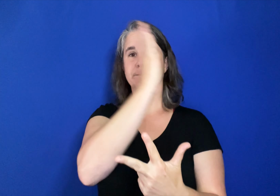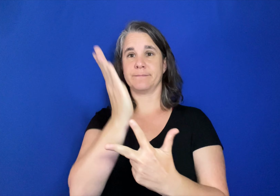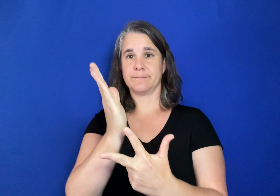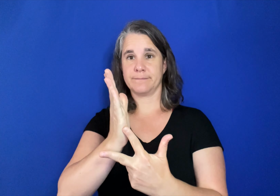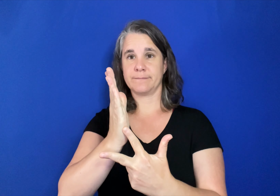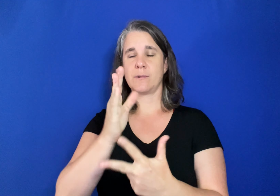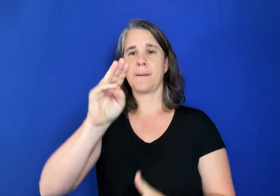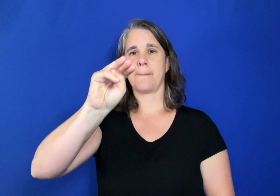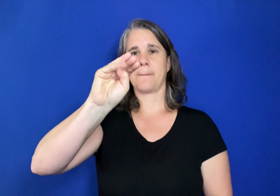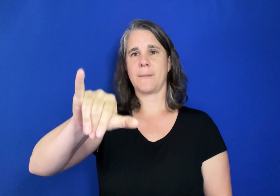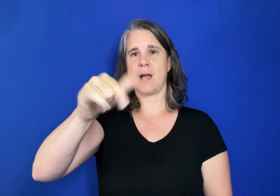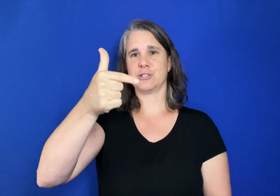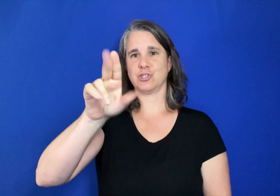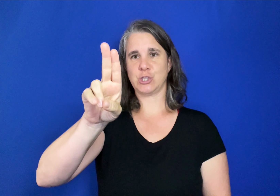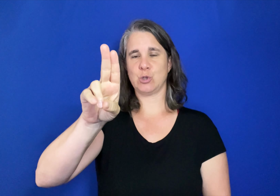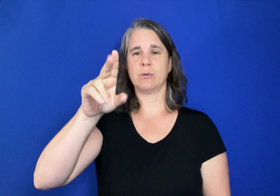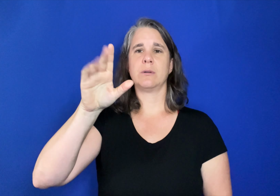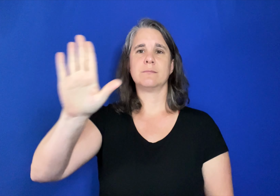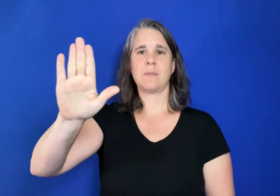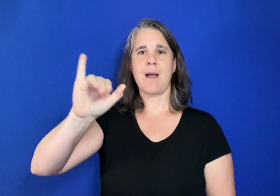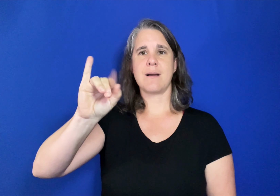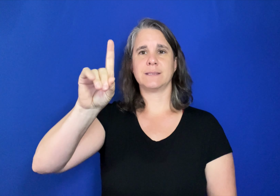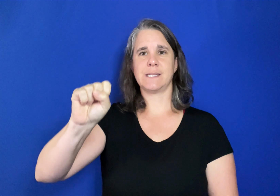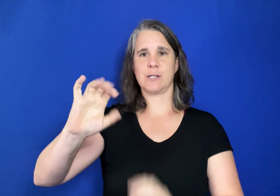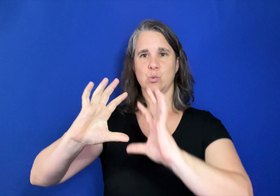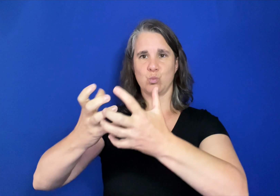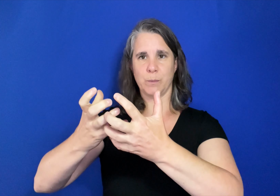2. Go to the IDS group in MyGU